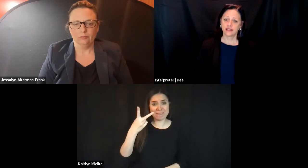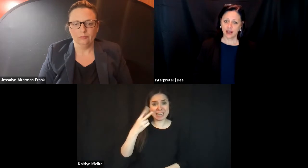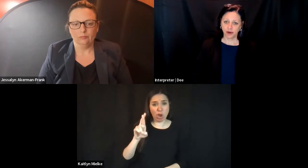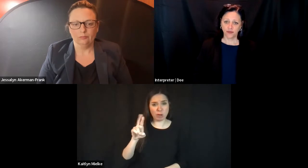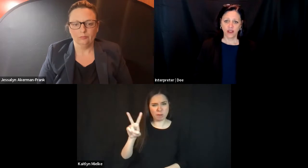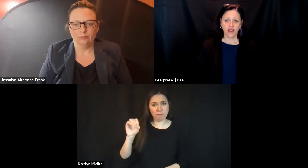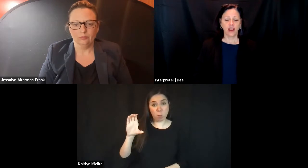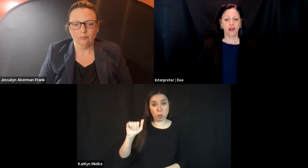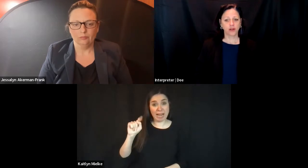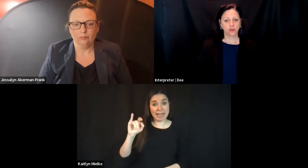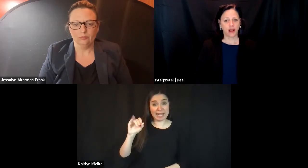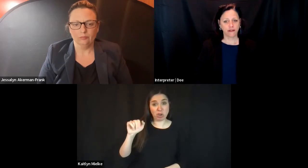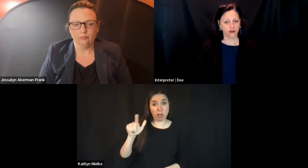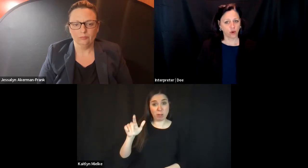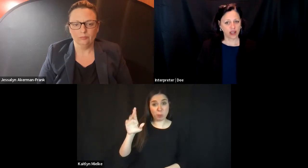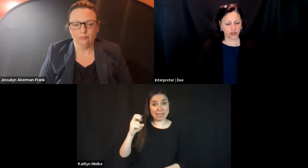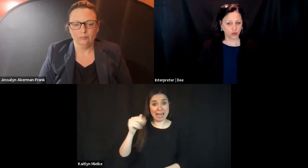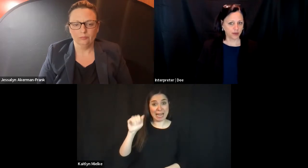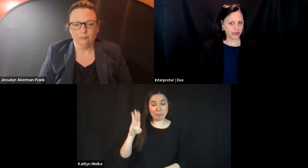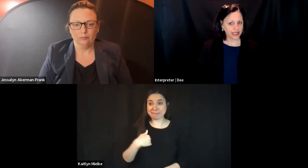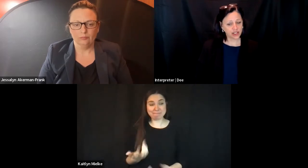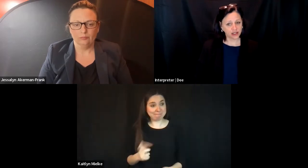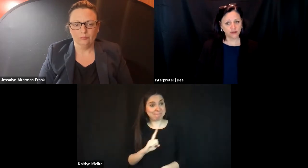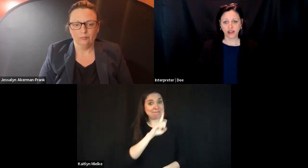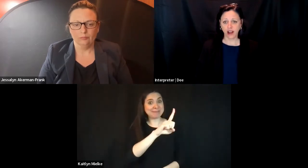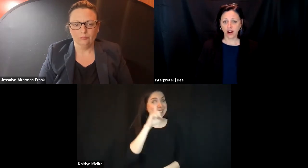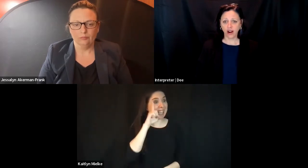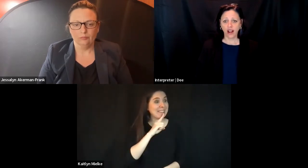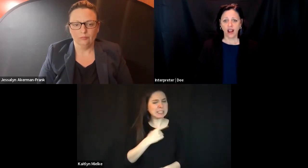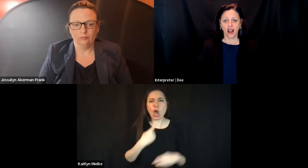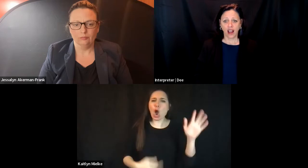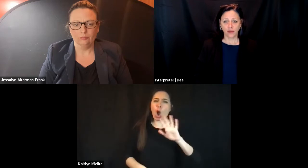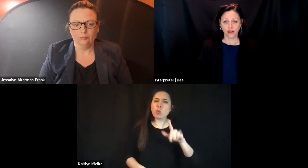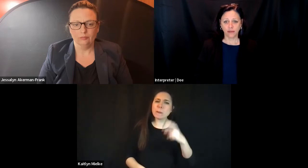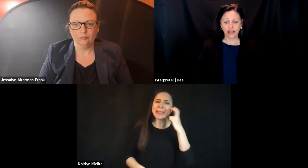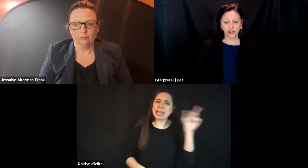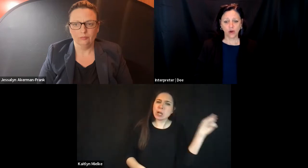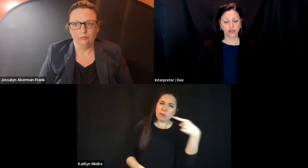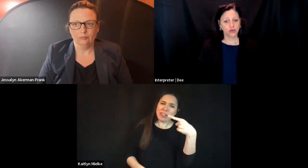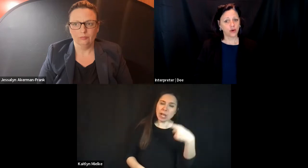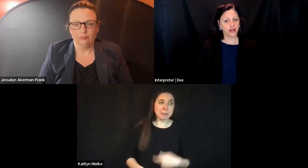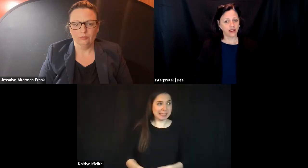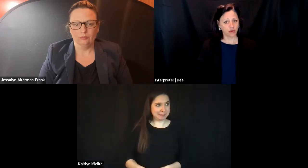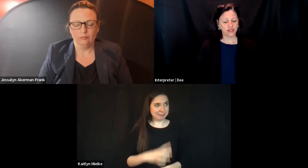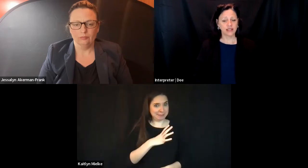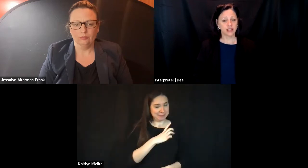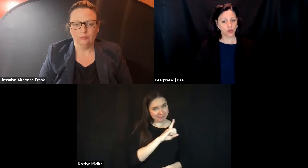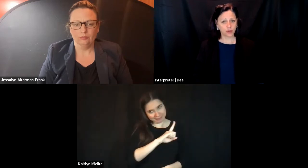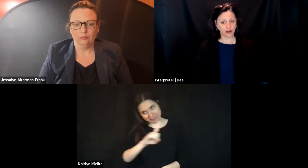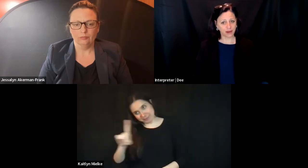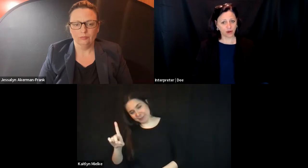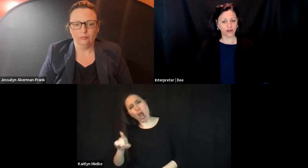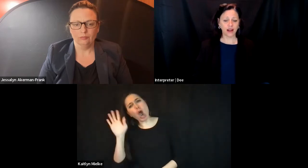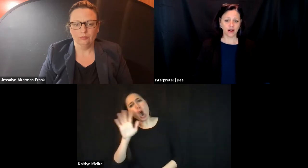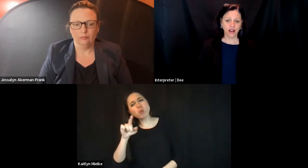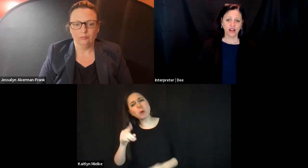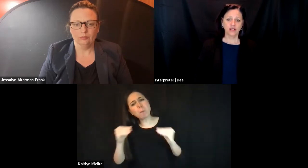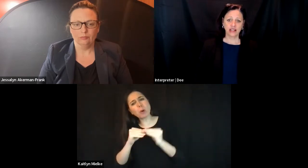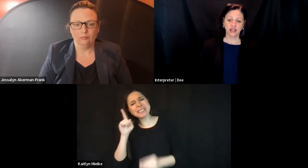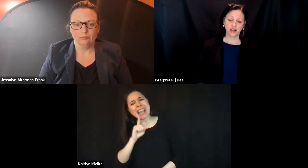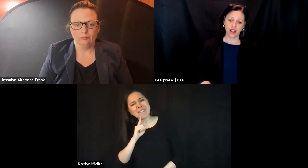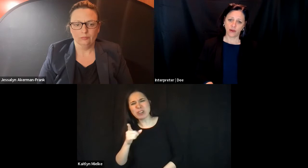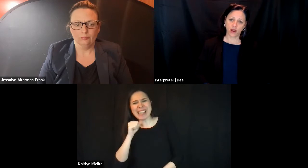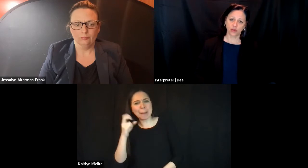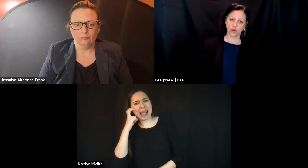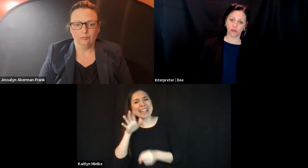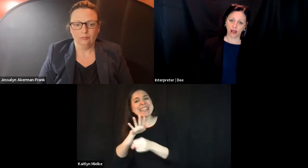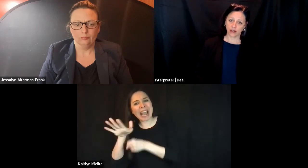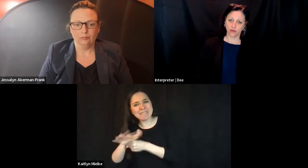Am I more deaf or more blind?